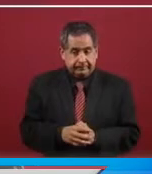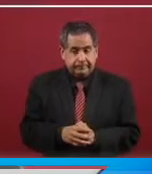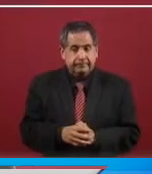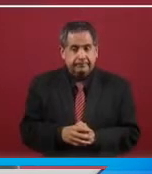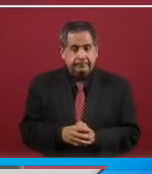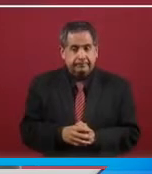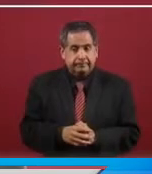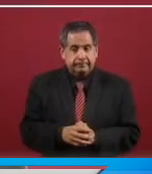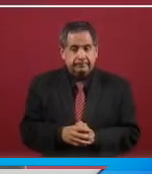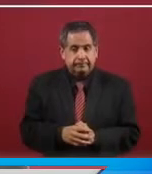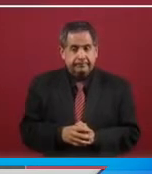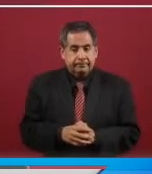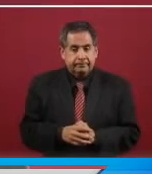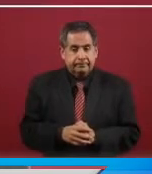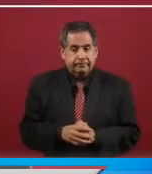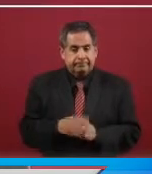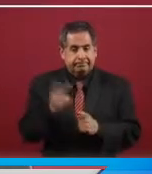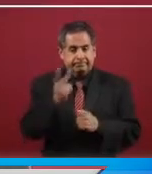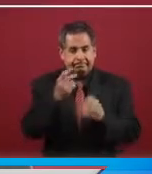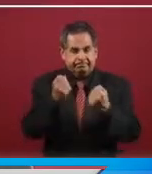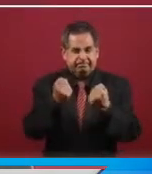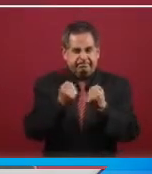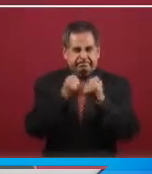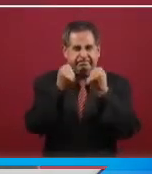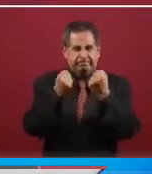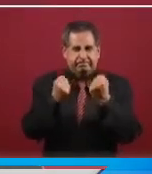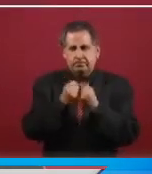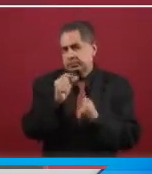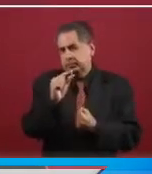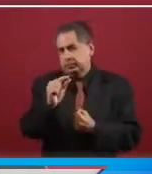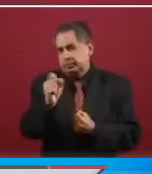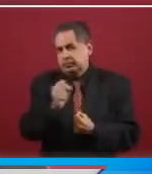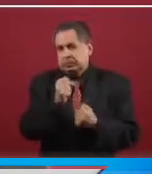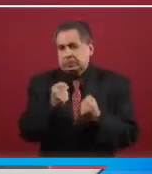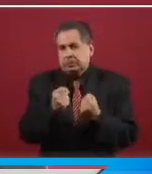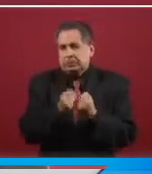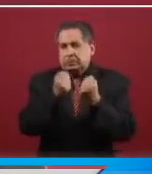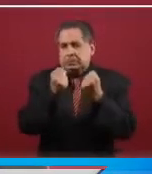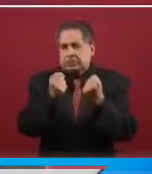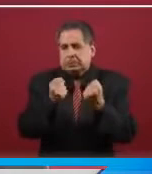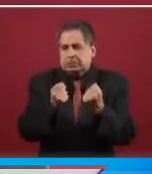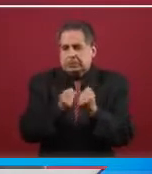and remains one of the main currencies that show strength against the dollar next to the Japanese YEN